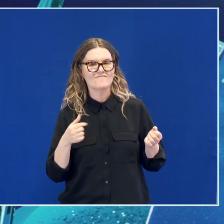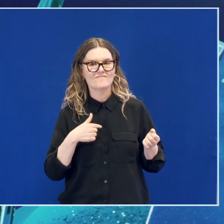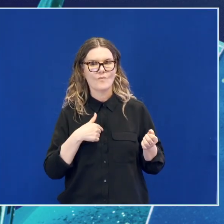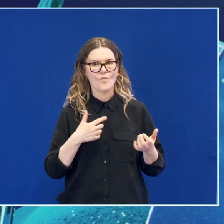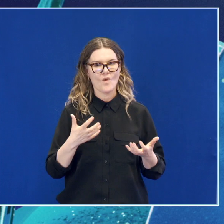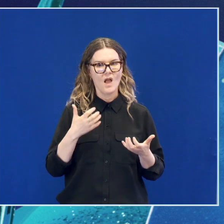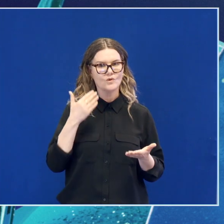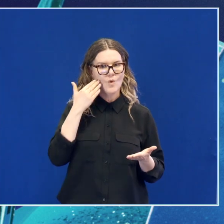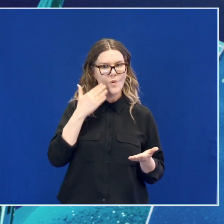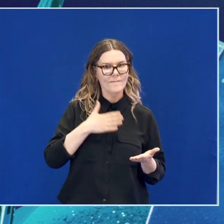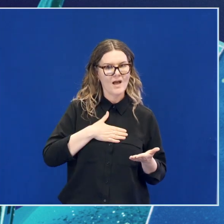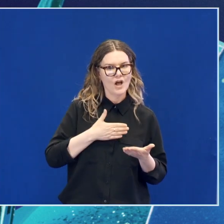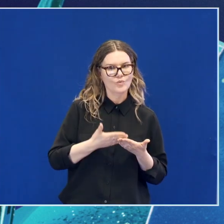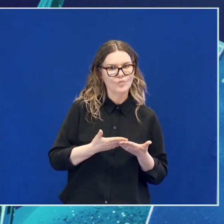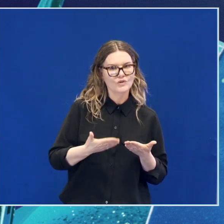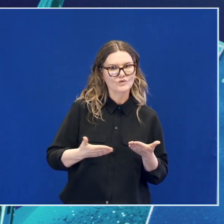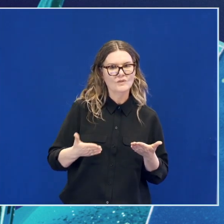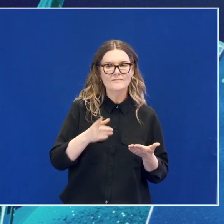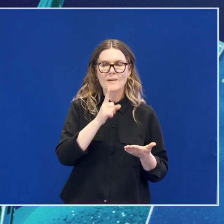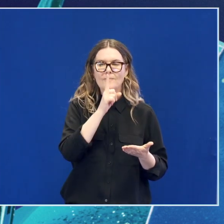I don't have to talk to anybody. I don't have to open a case.